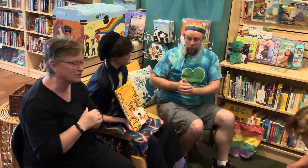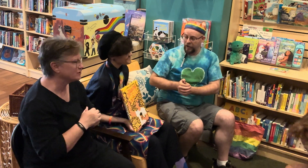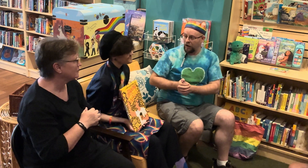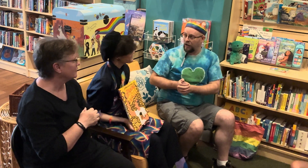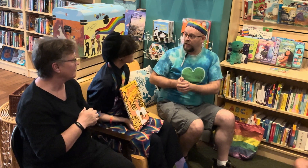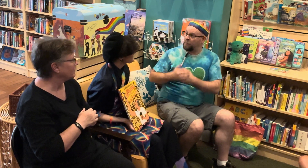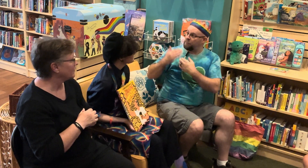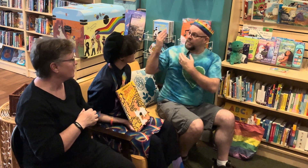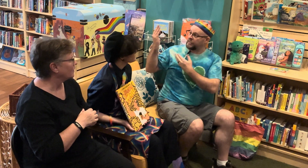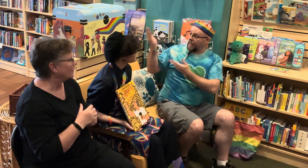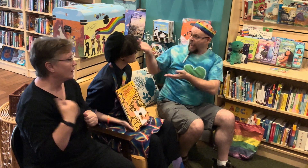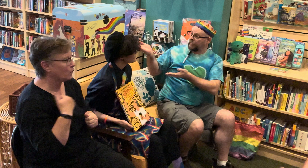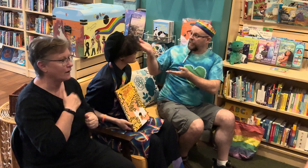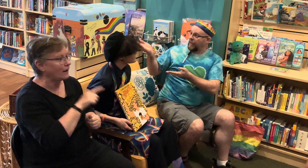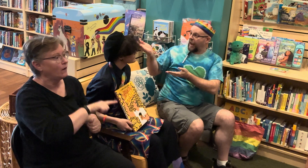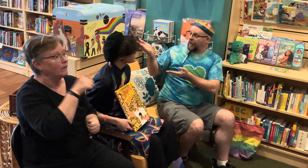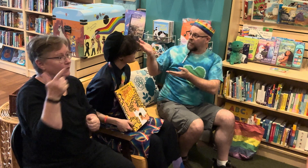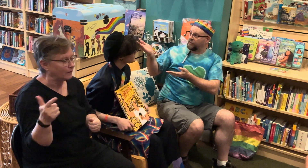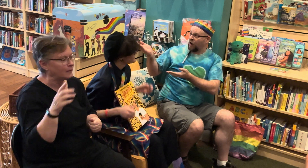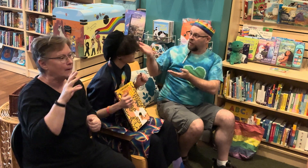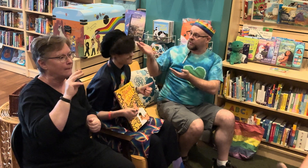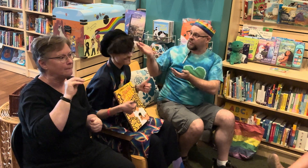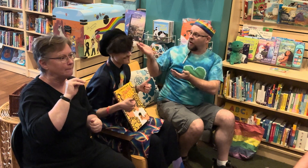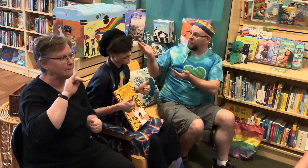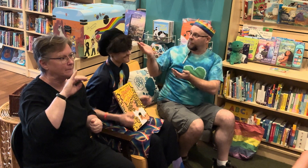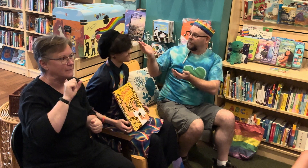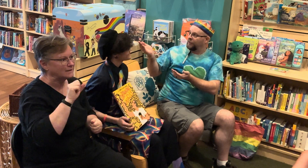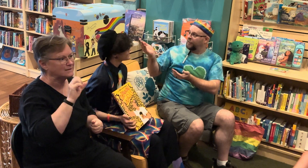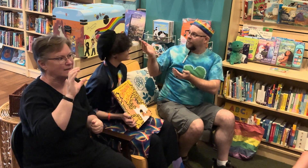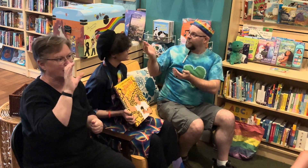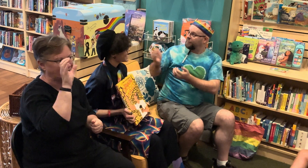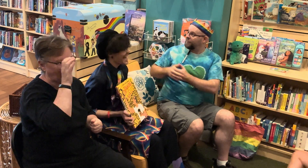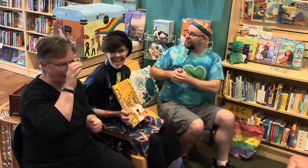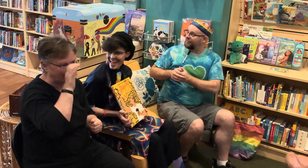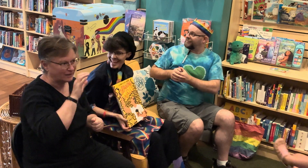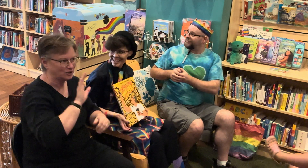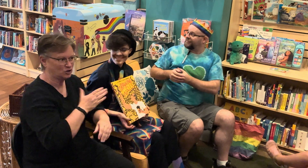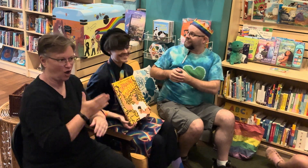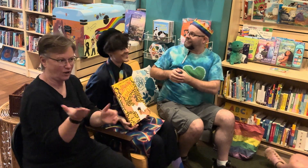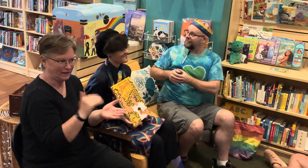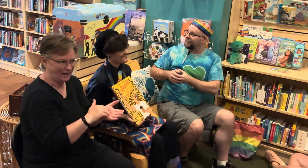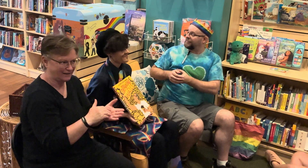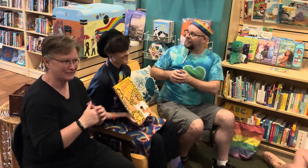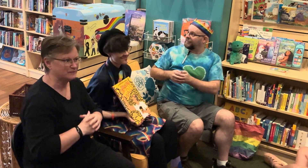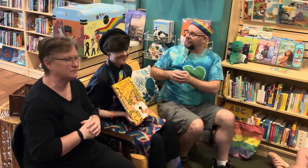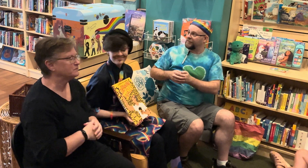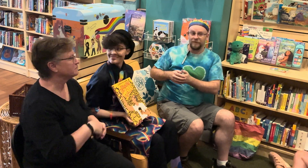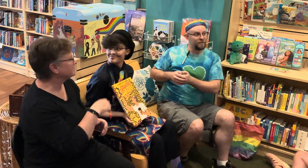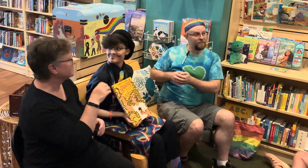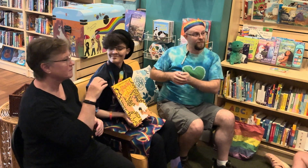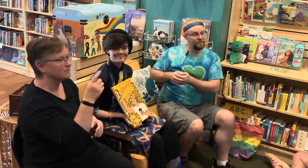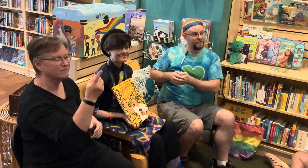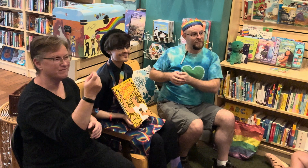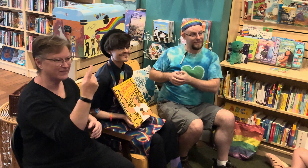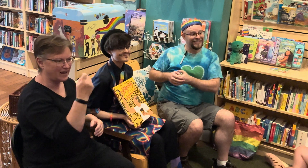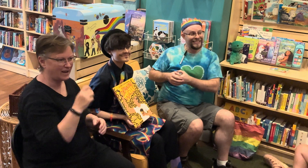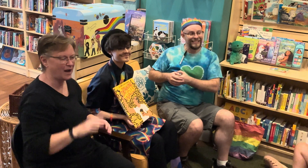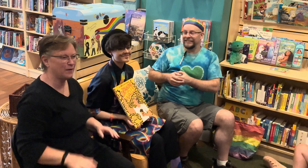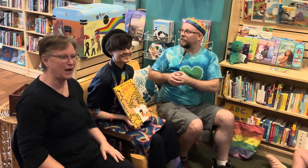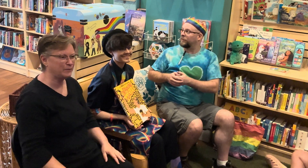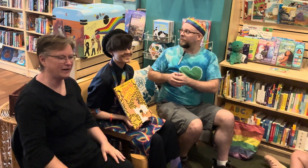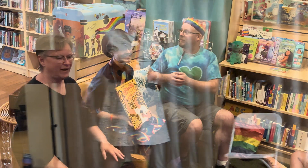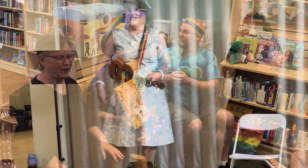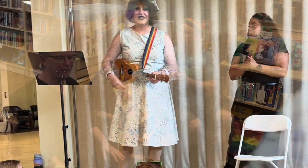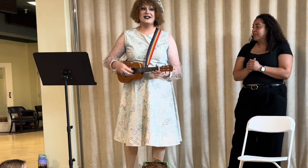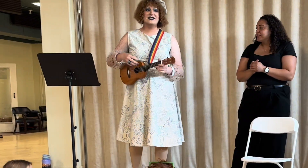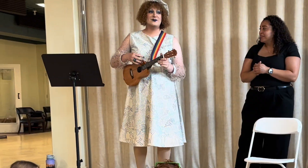bring on Miss Cali and ensemble... CALI: Yes! In fact, Mr. Zae, would you come and share a song with me. And in the